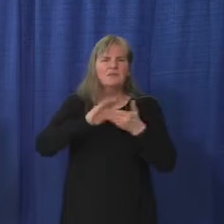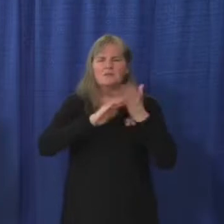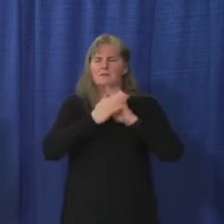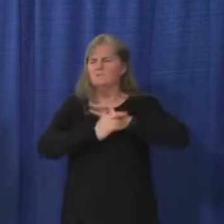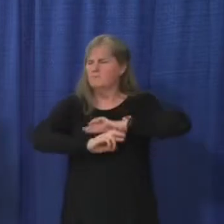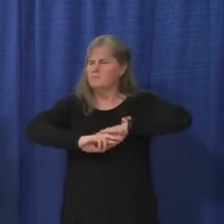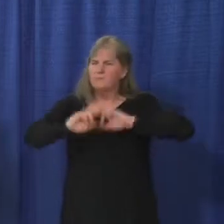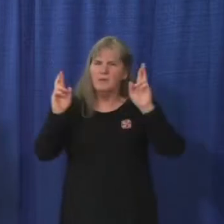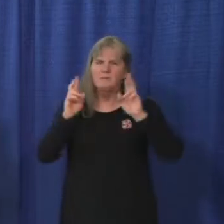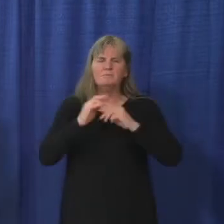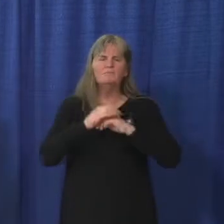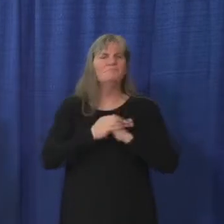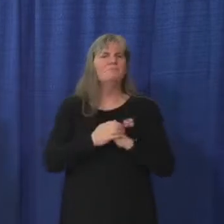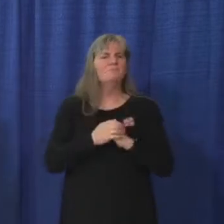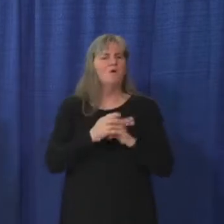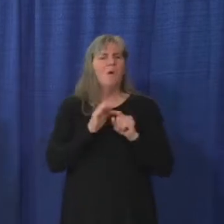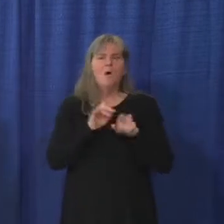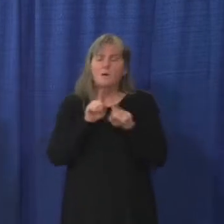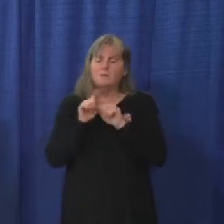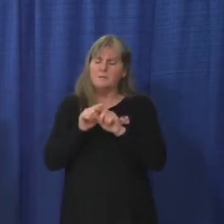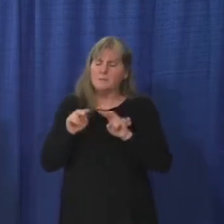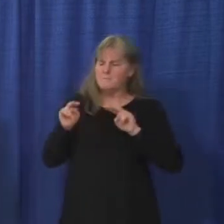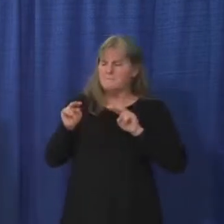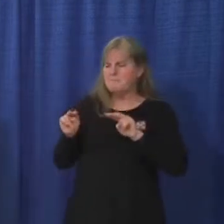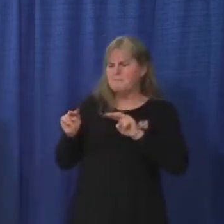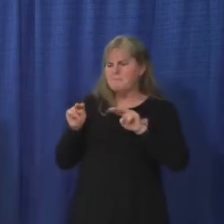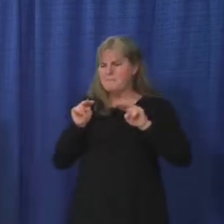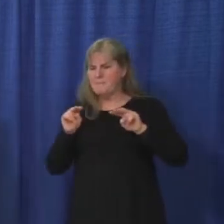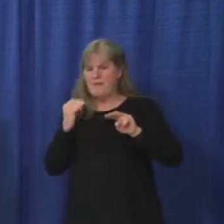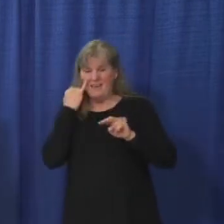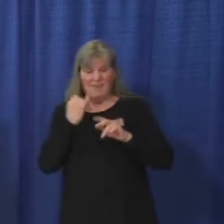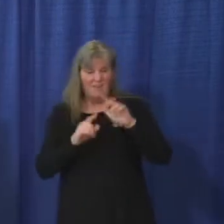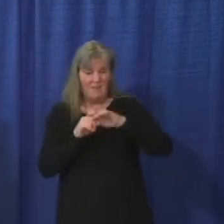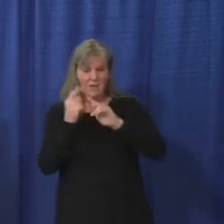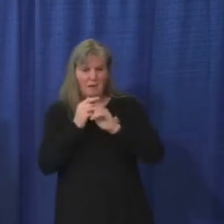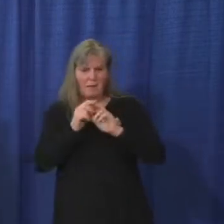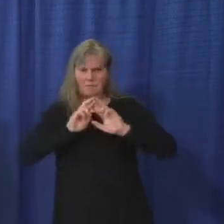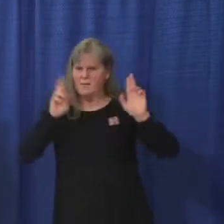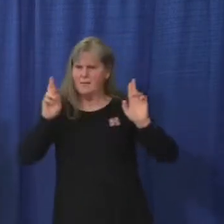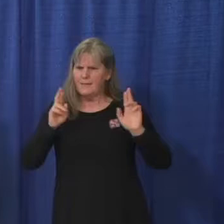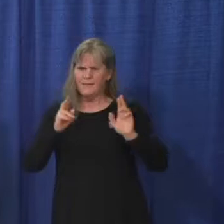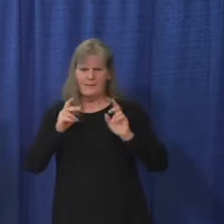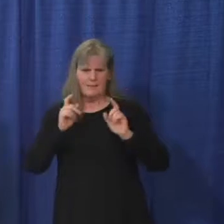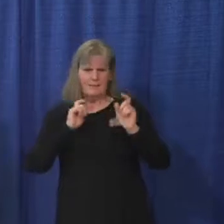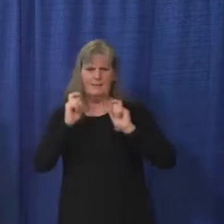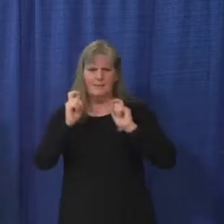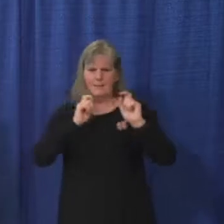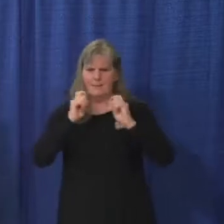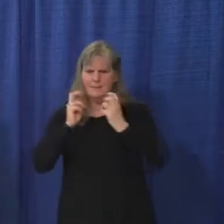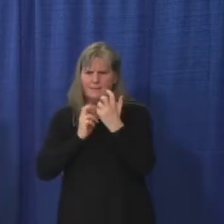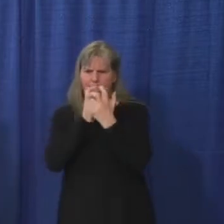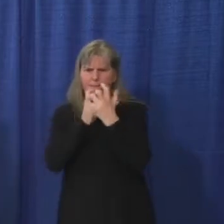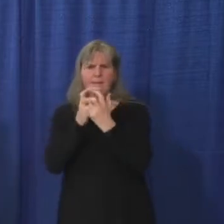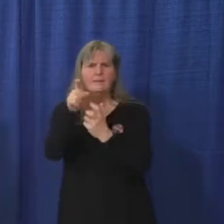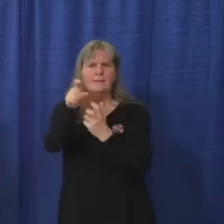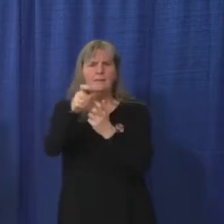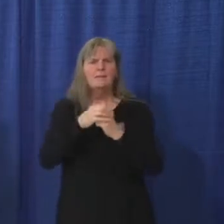again, adapt and respond as needed and as we move forward, part of the key work has been both myself and my colleague